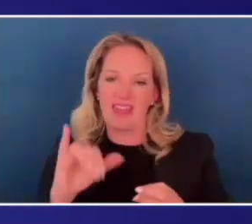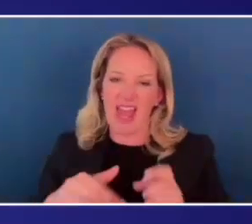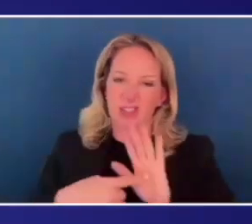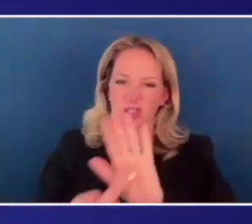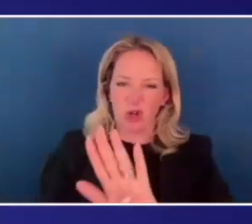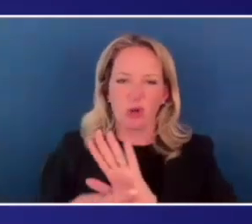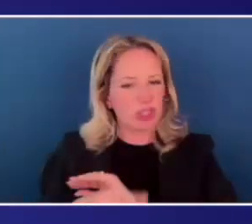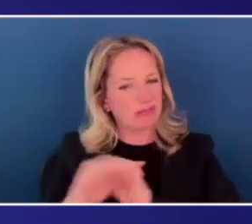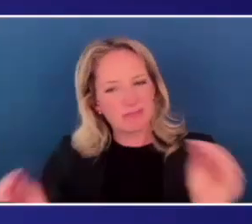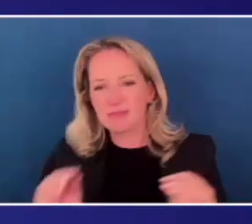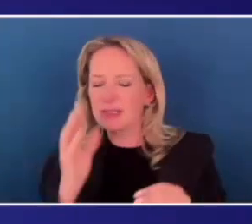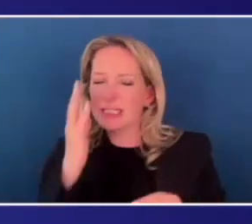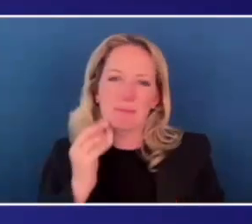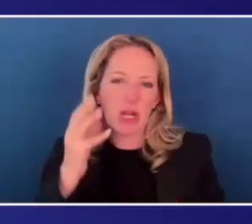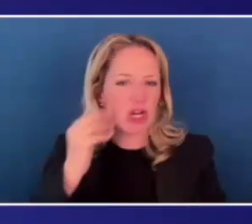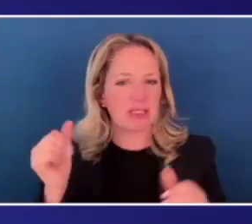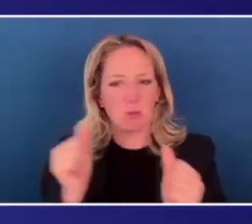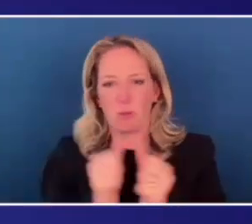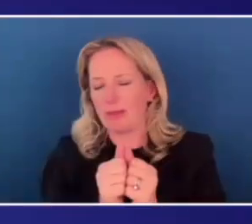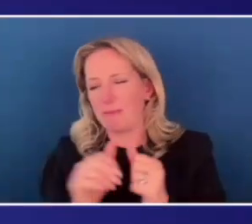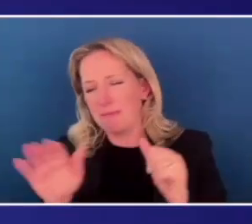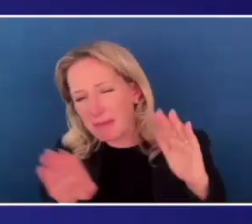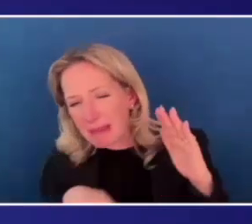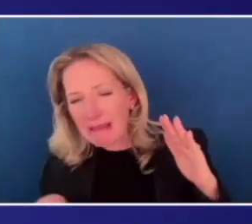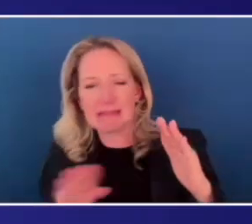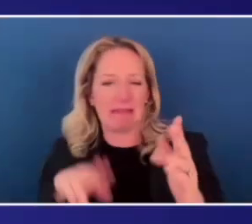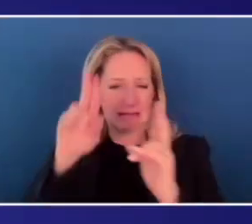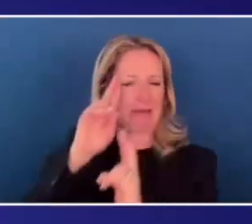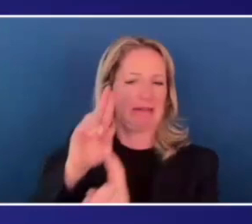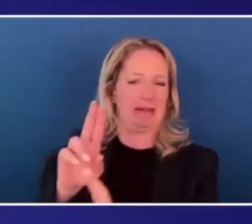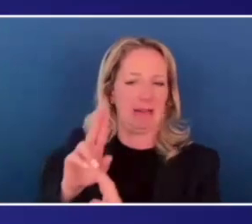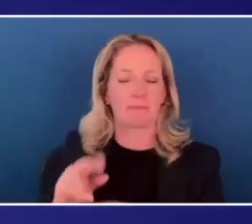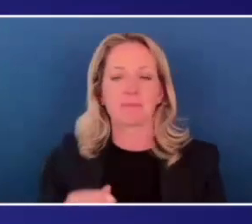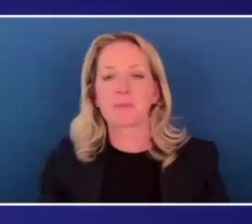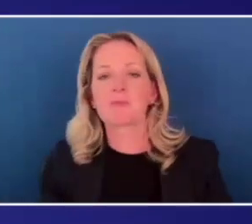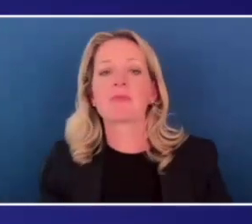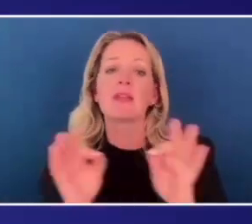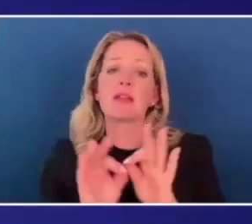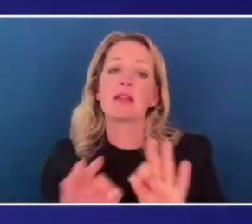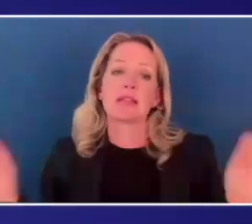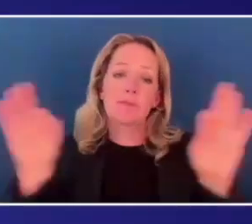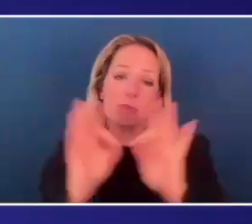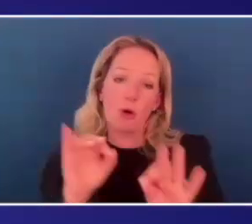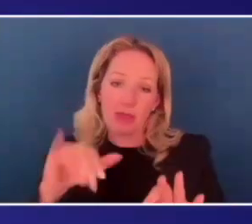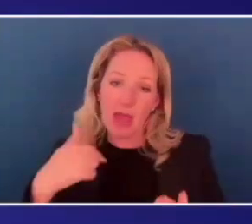This moment shows what public service medicine offers the opportunity to be present for society's most marginalized.